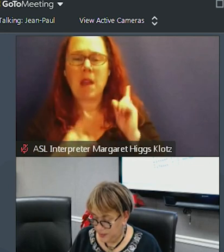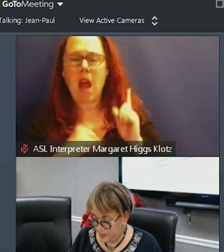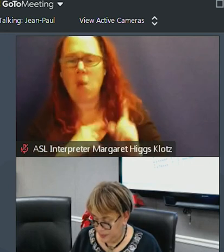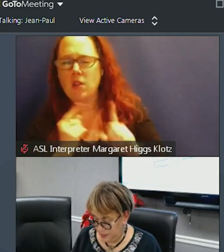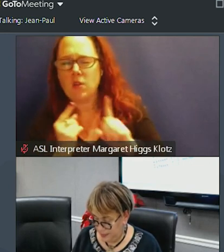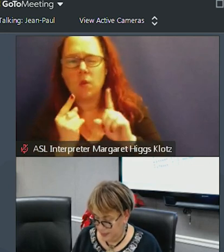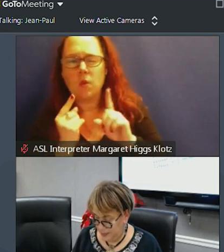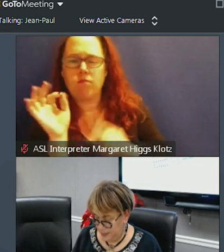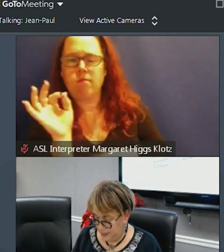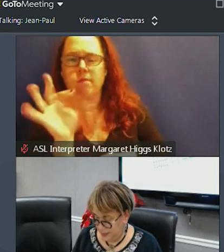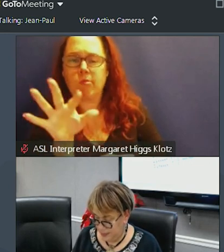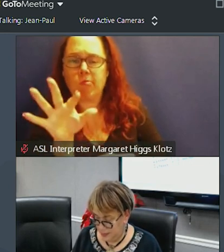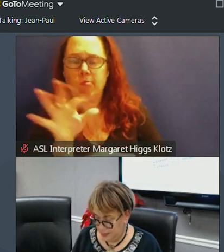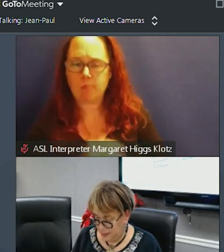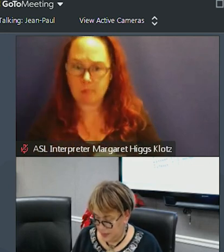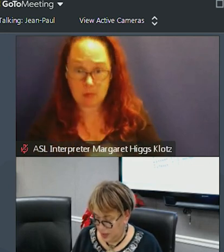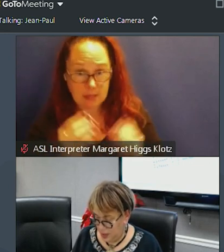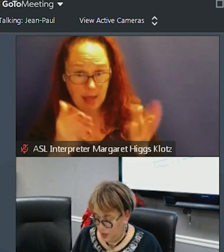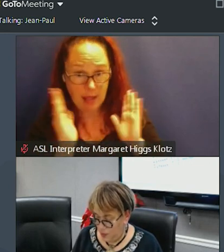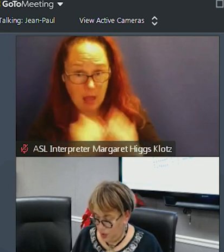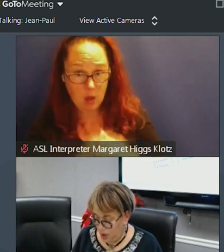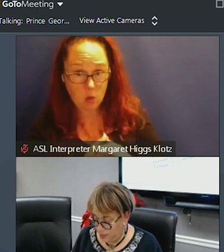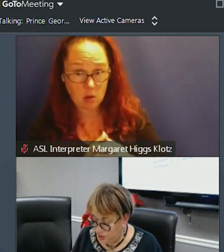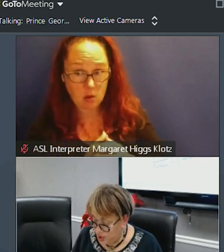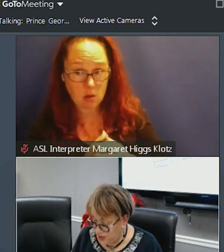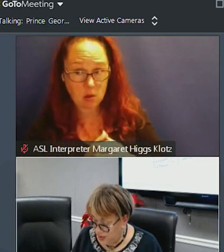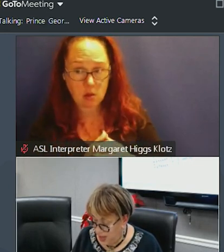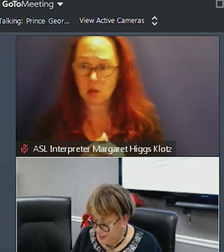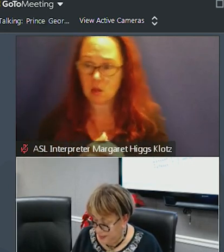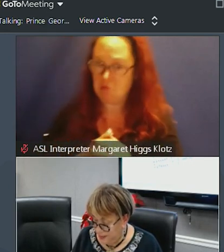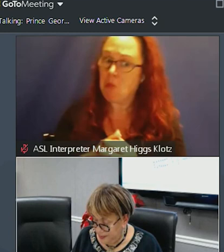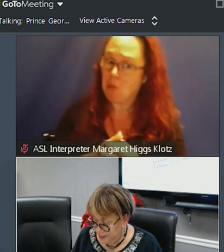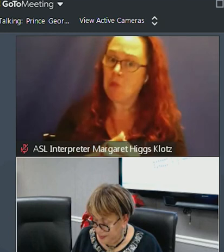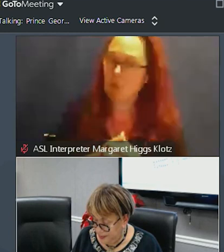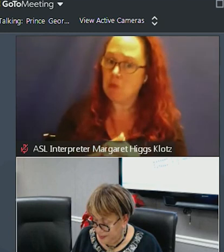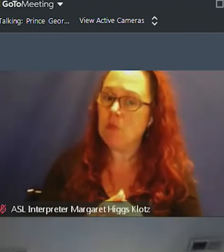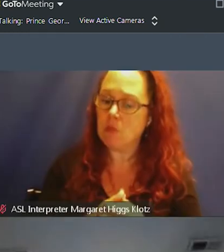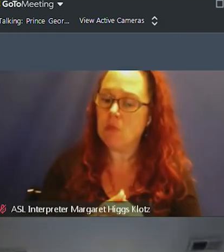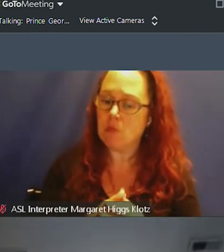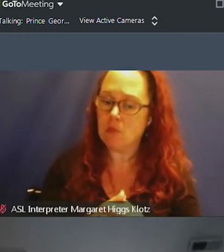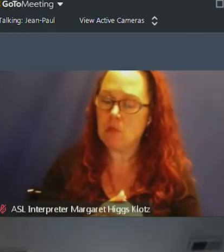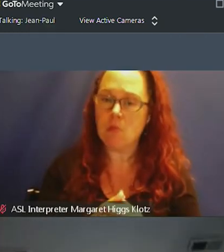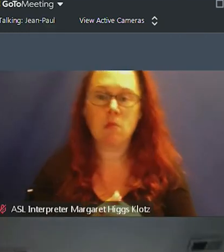a record or whatever, is that allowed? You, you can do that. All right.